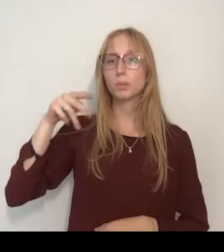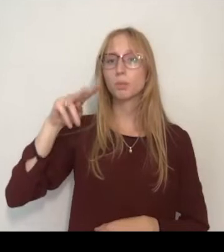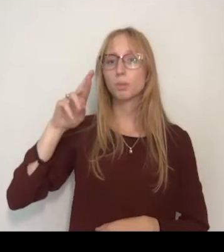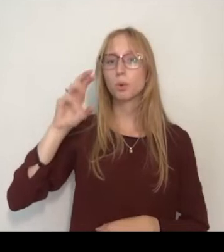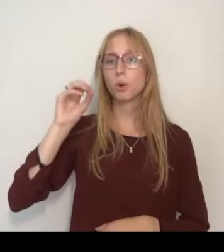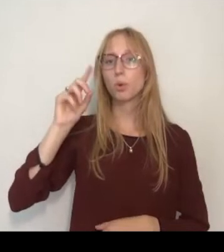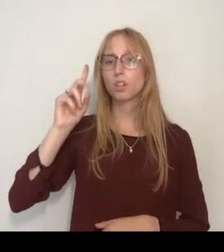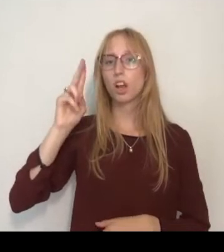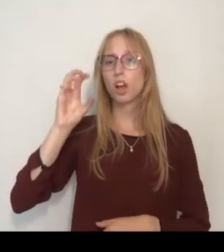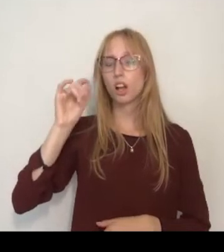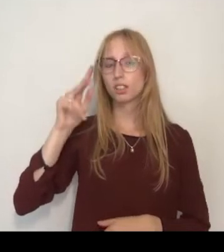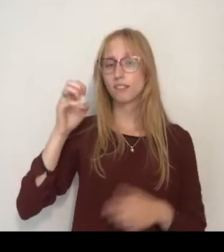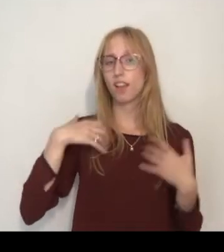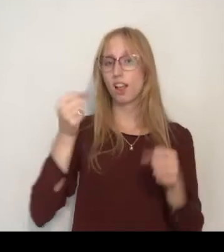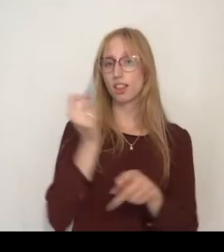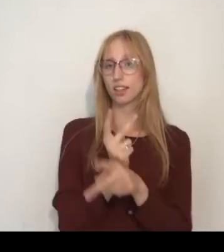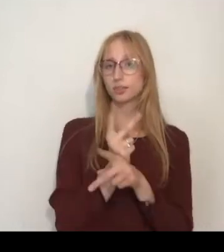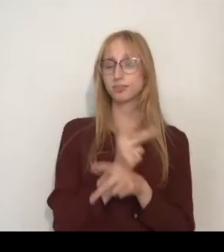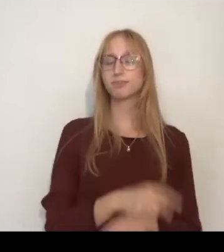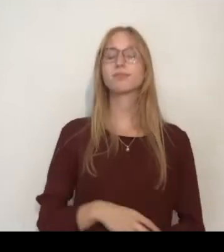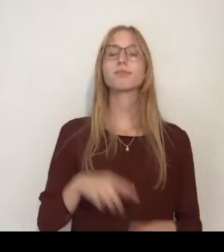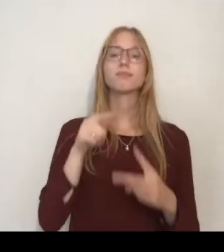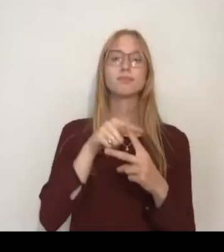deaf women in accessing reproductive healthcare.